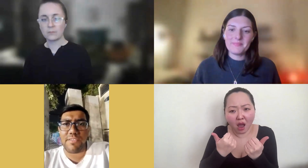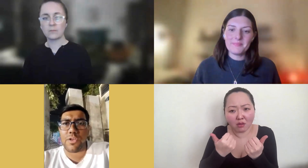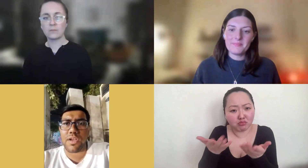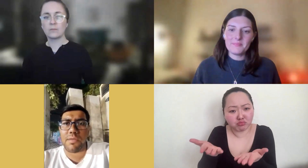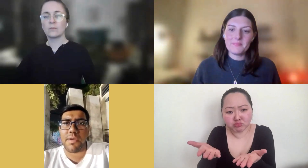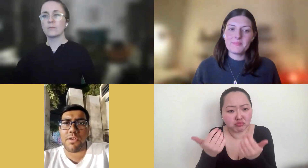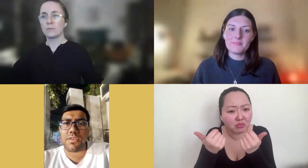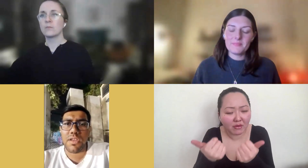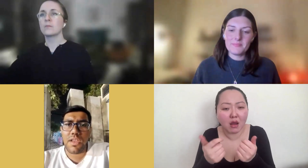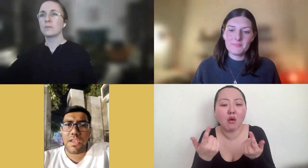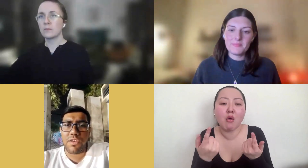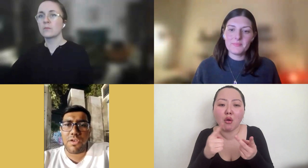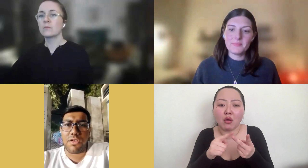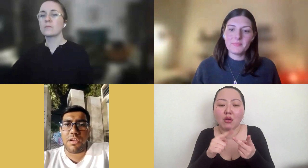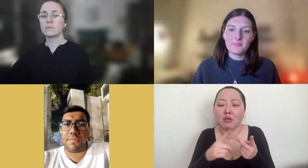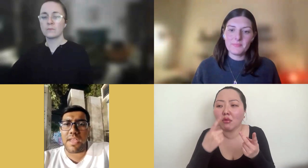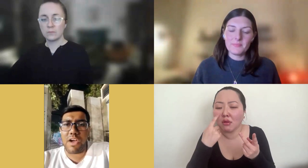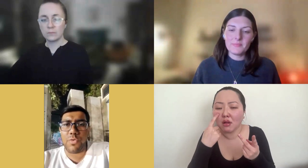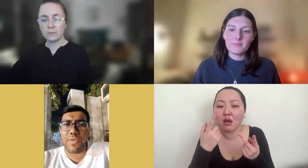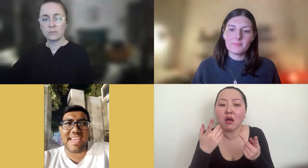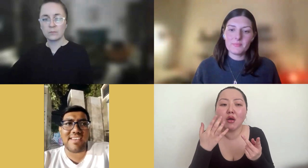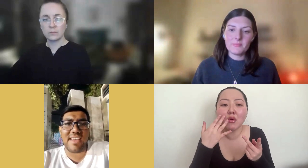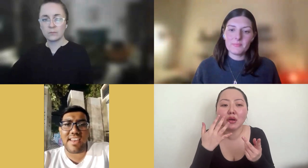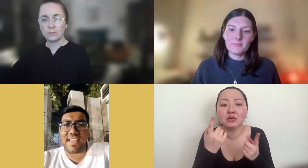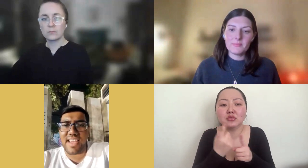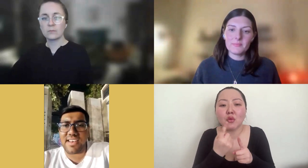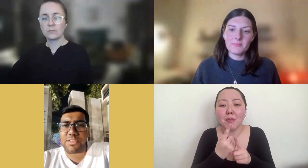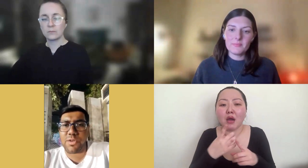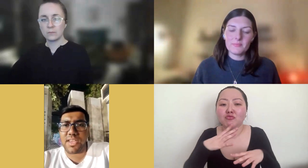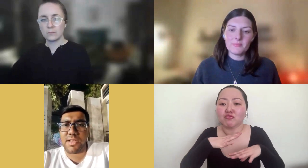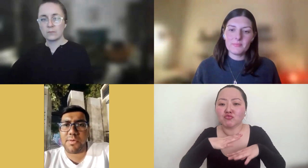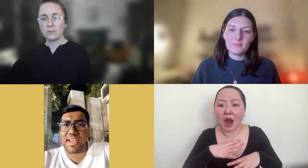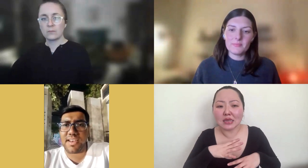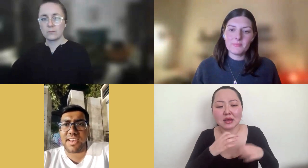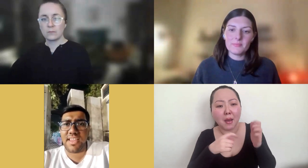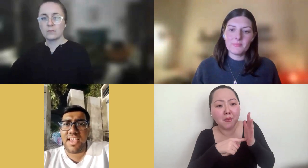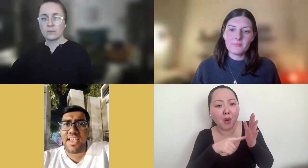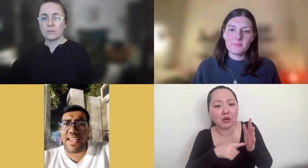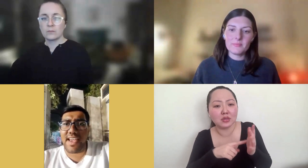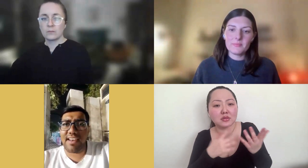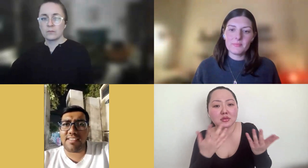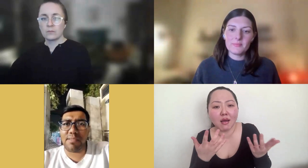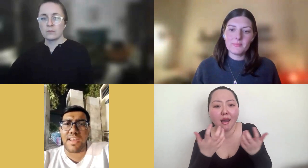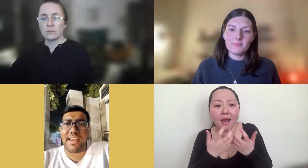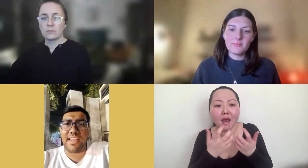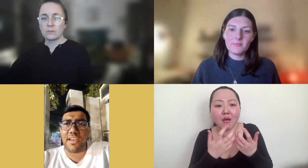when we talk about how we rest - as Natalie was talking about. We had a similar idea: